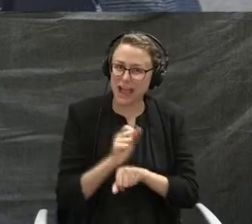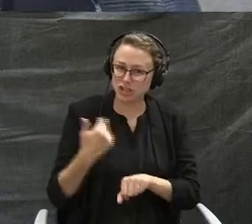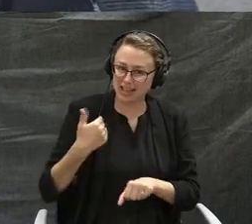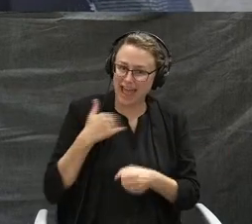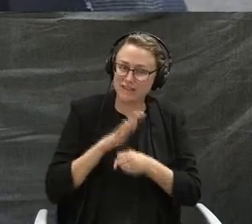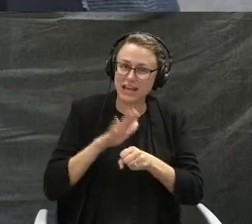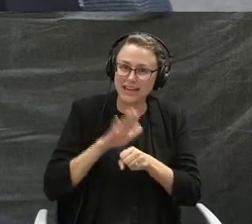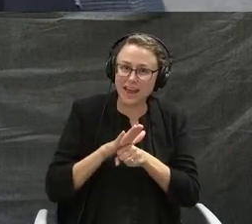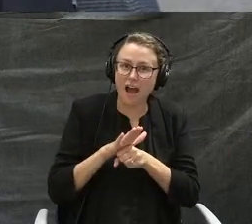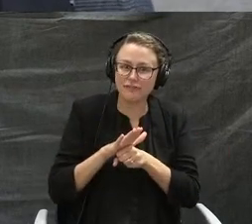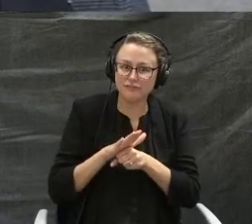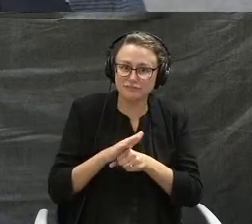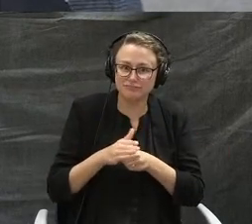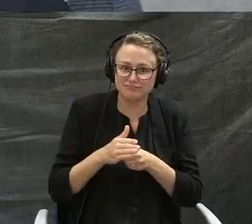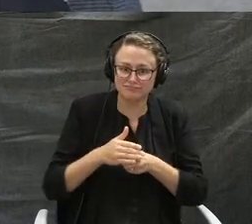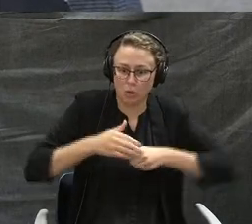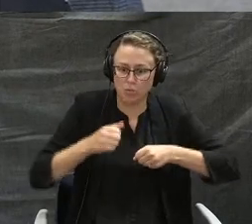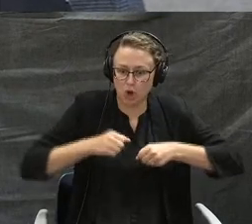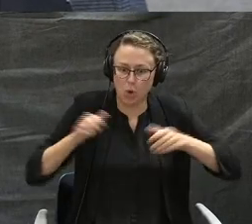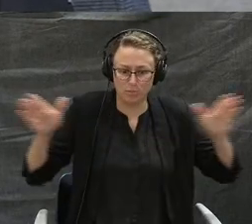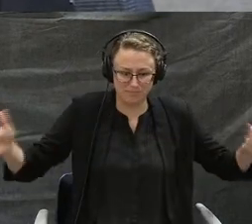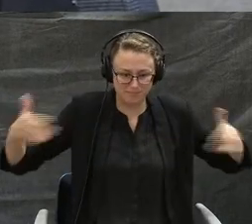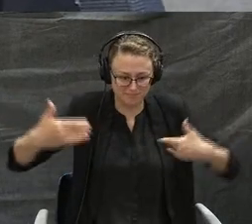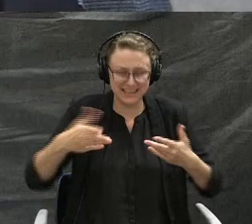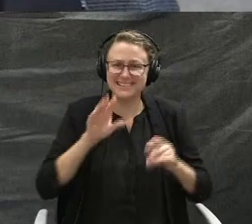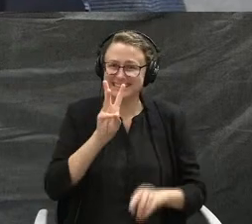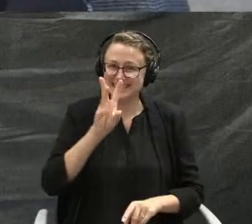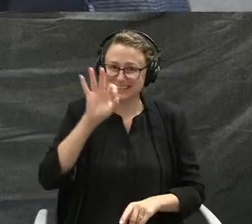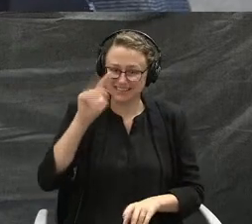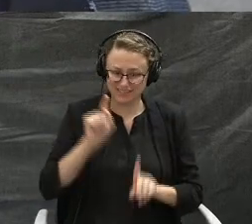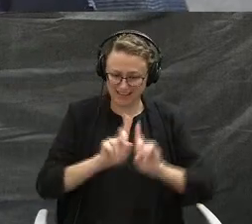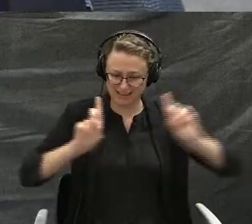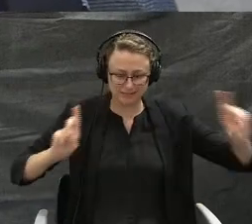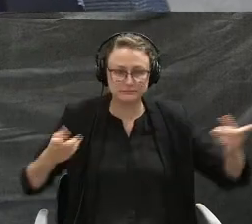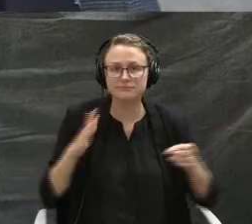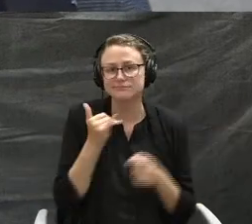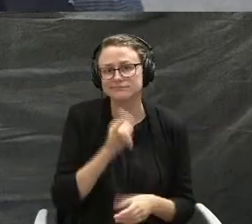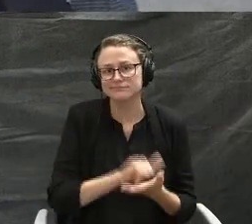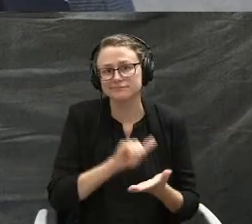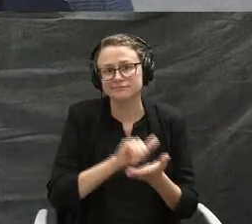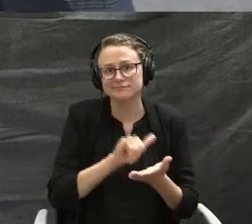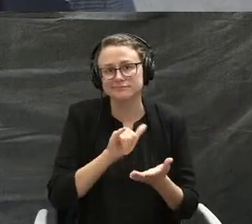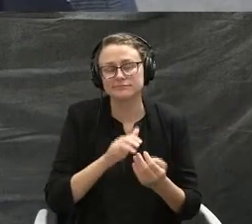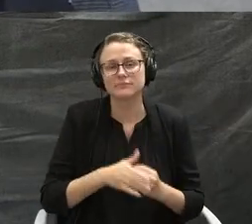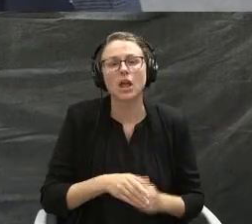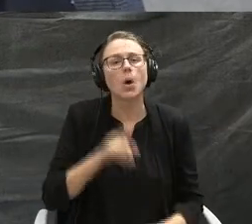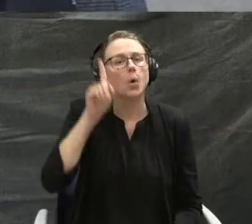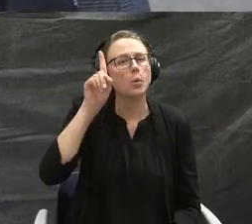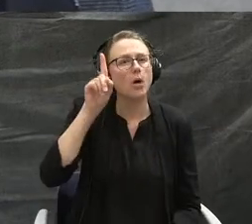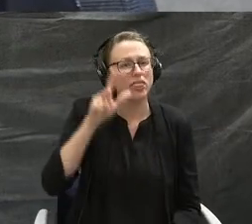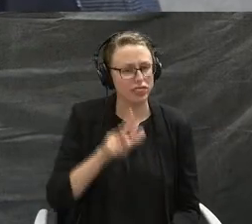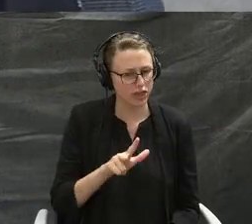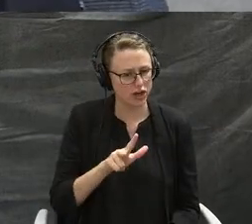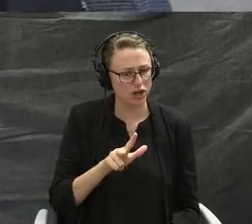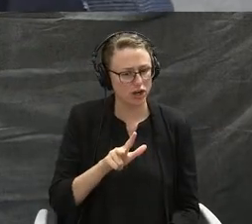host that many students with six feet social distancing requirements. About 1/3 to one quarter of students would need